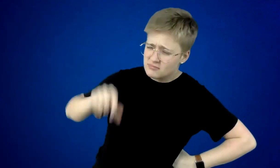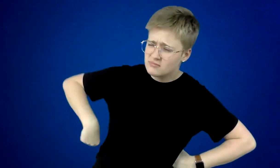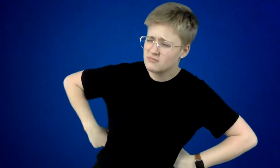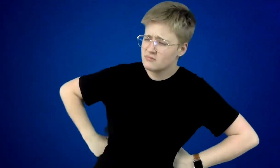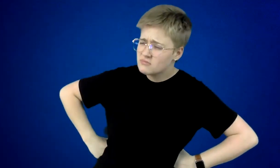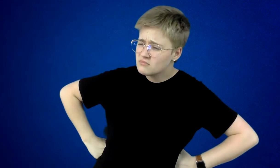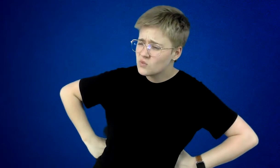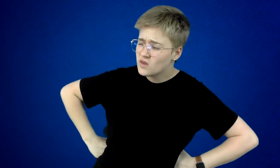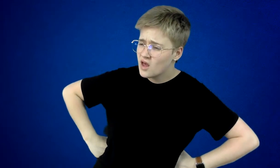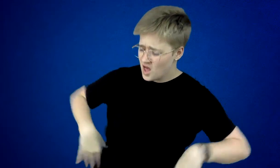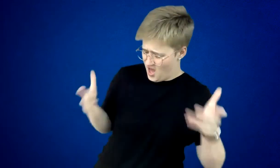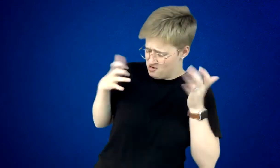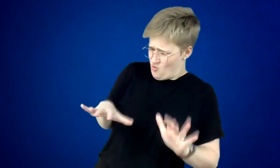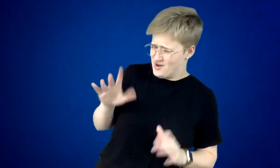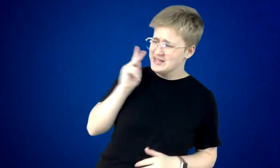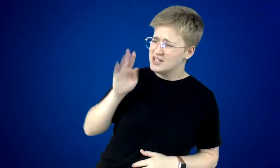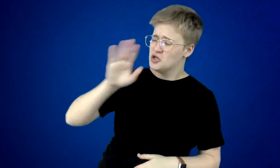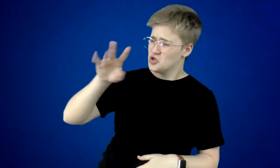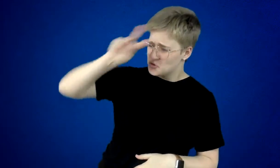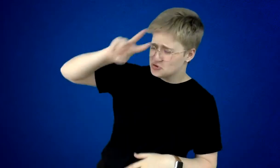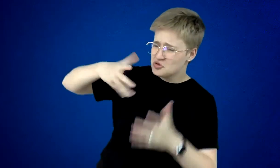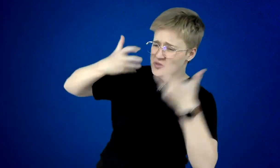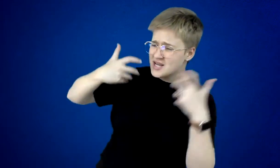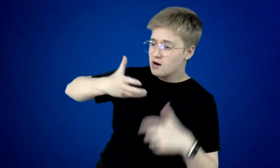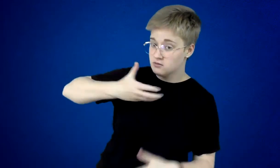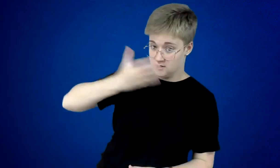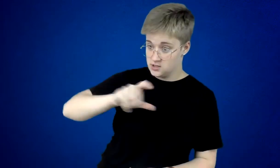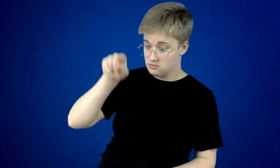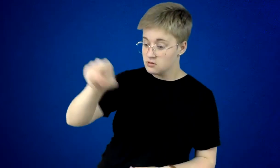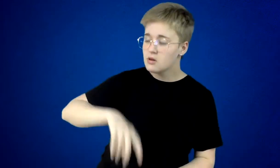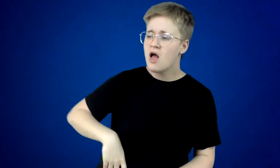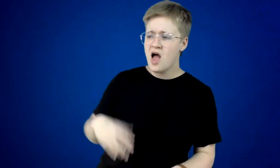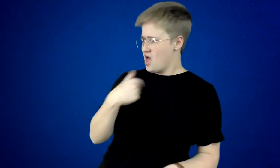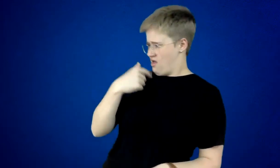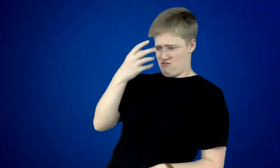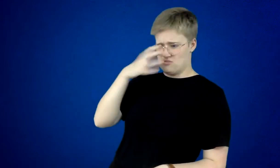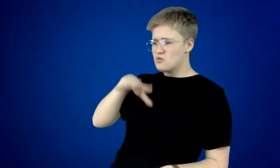“I don’t want to see your stupid tiger!” she shouted. “I don’t care about it.